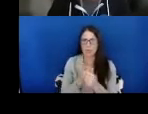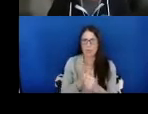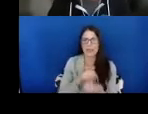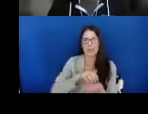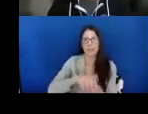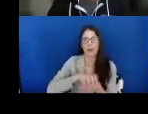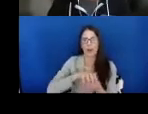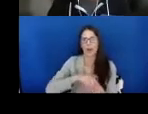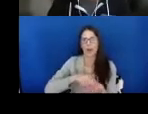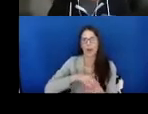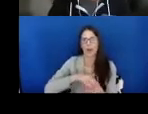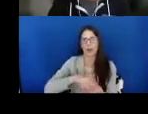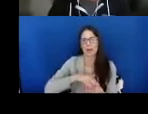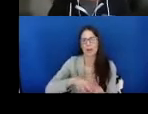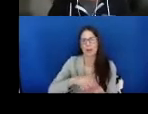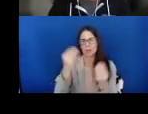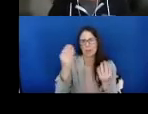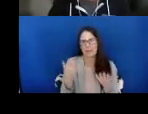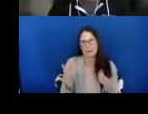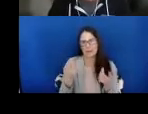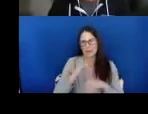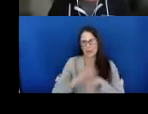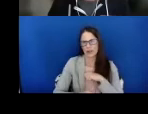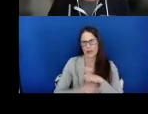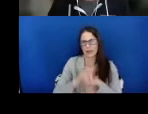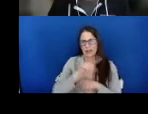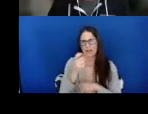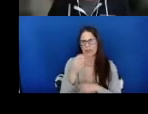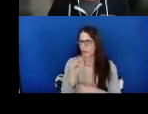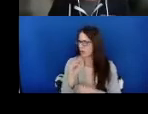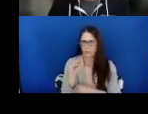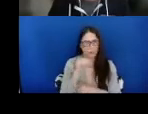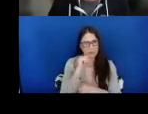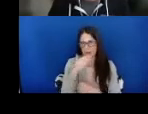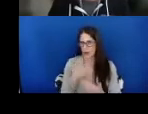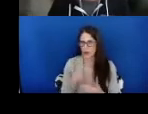16:23:59 Early on, zoom, was not particularly good for captioning or some of the online